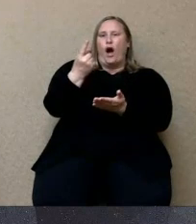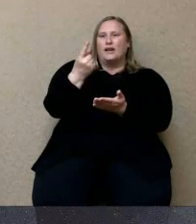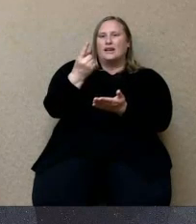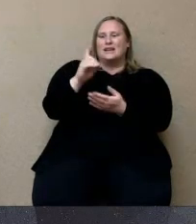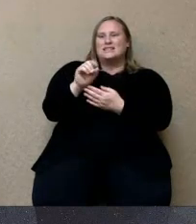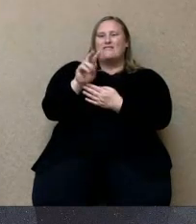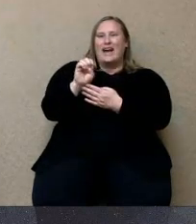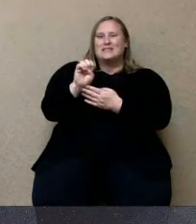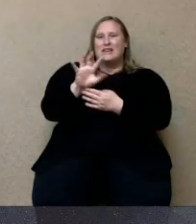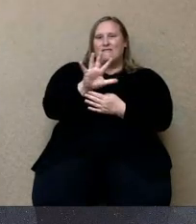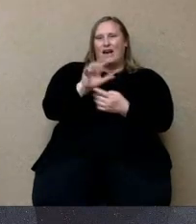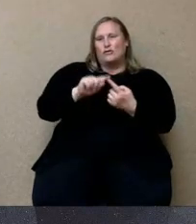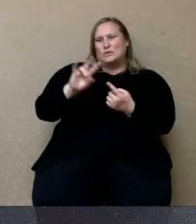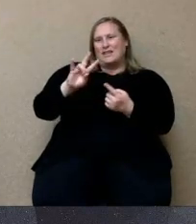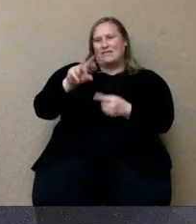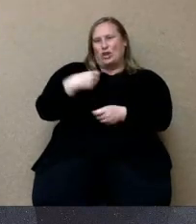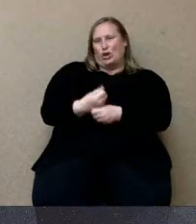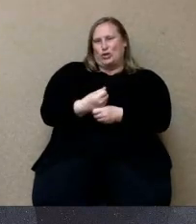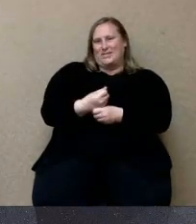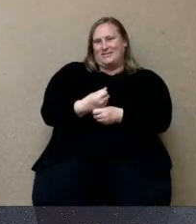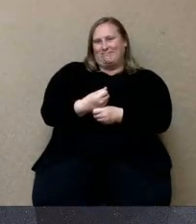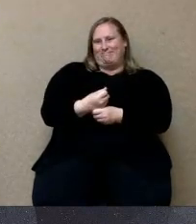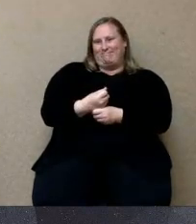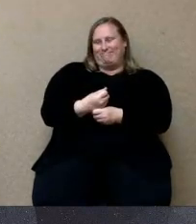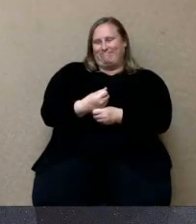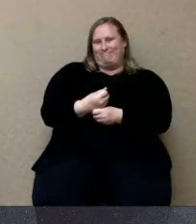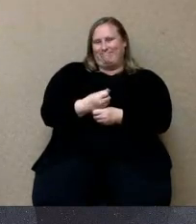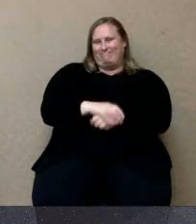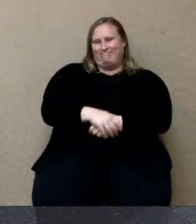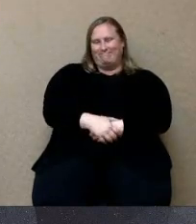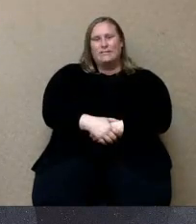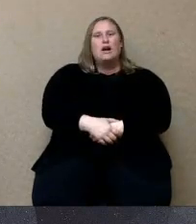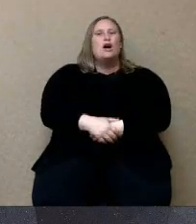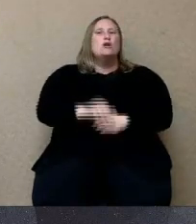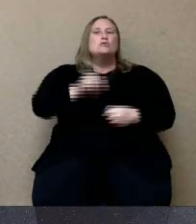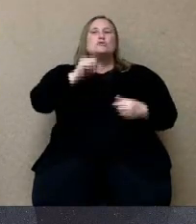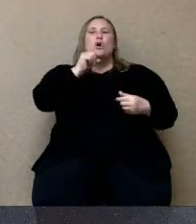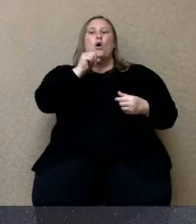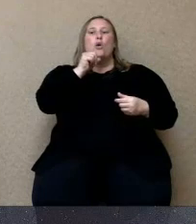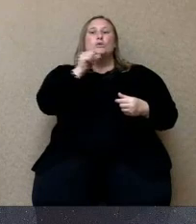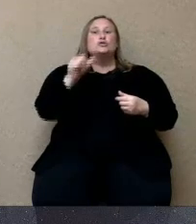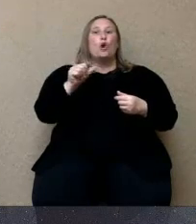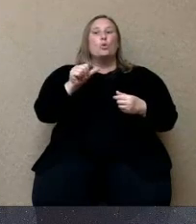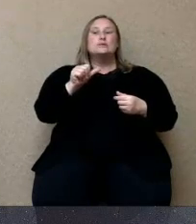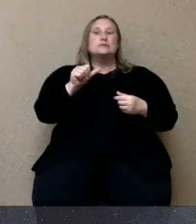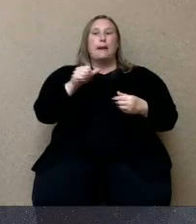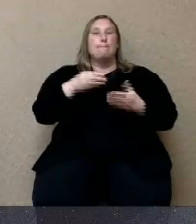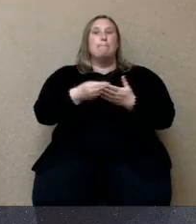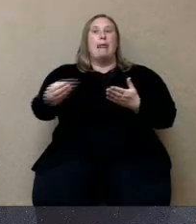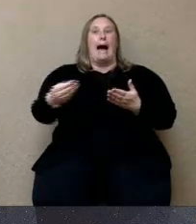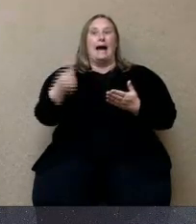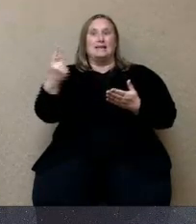So, don't let the representative do their sales pitch and get you to get something funded through an